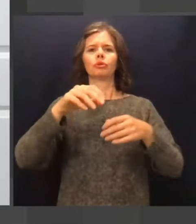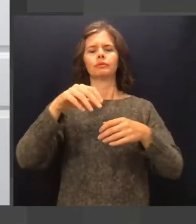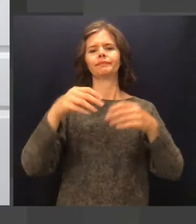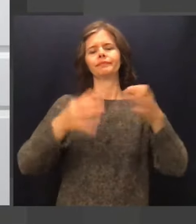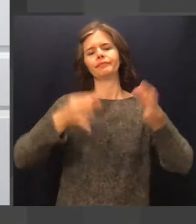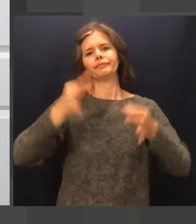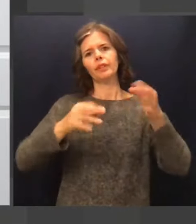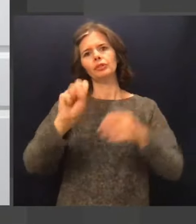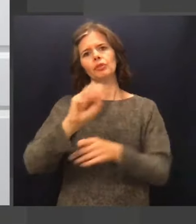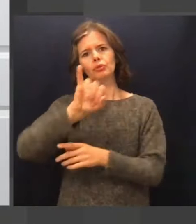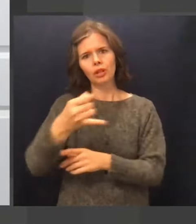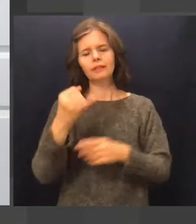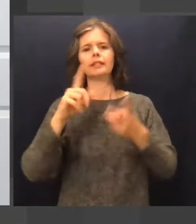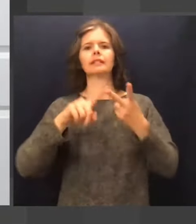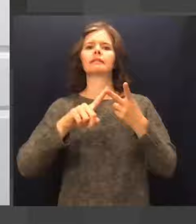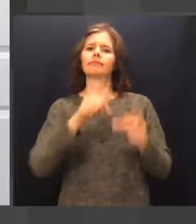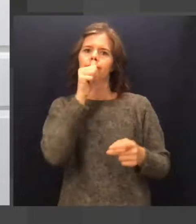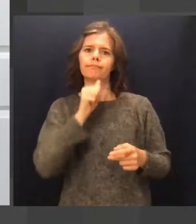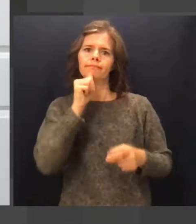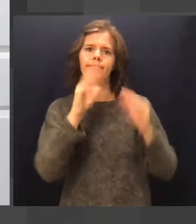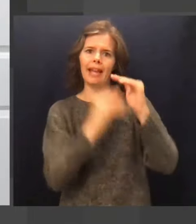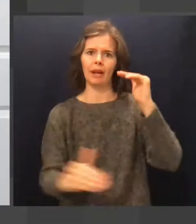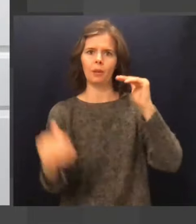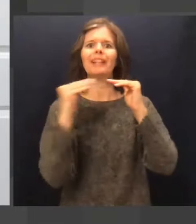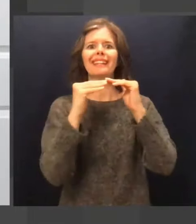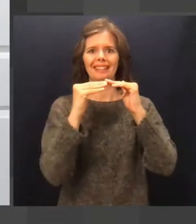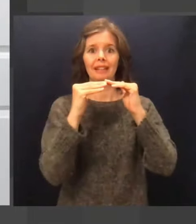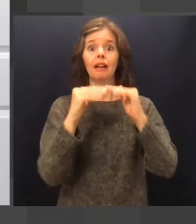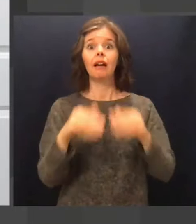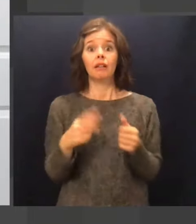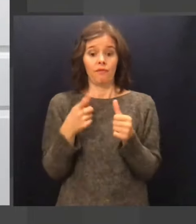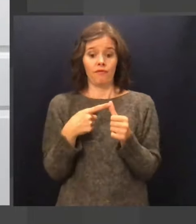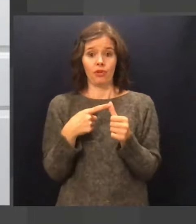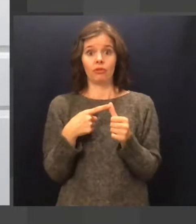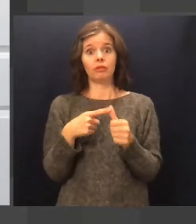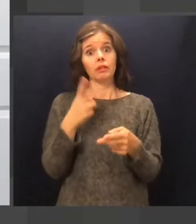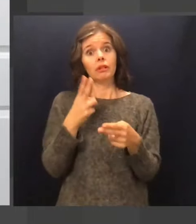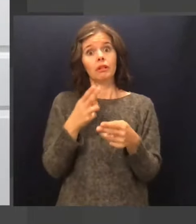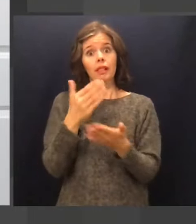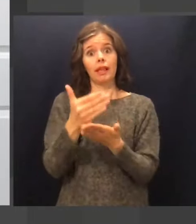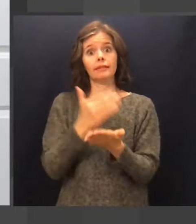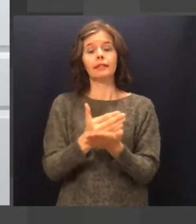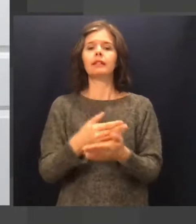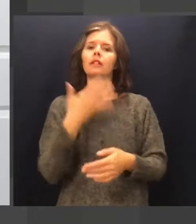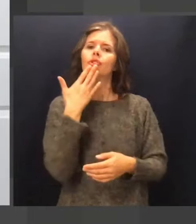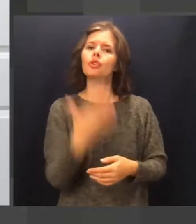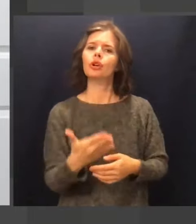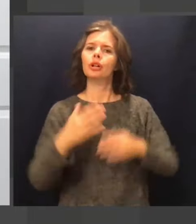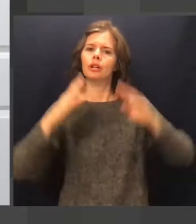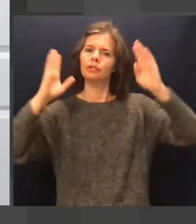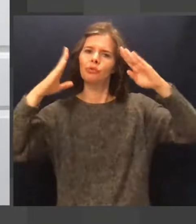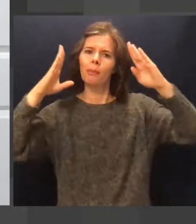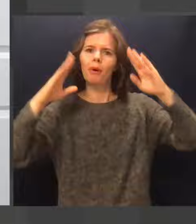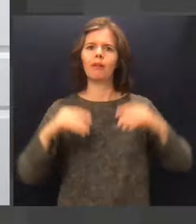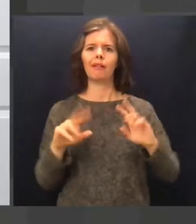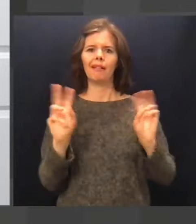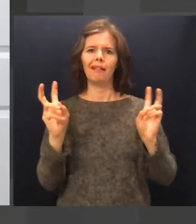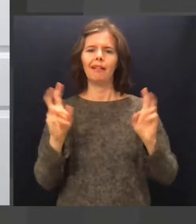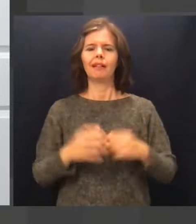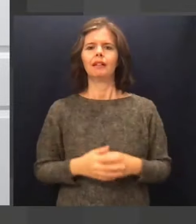EXPLORE TOPICS OF SOCIAL JUSTICE, EQUITY, IDENTITY AND TOLERANCE. THE FIRST OF THESE LESSONS IS CALLED GOOD TROUBLE AND IT'S BASED ON THE LIFE AND PHILOSOPHY